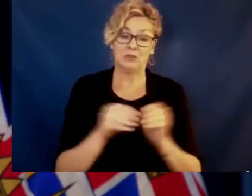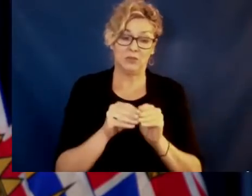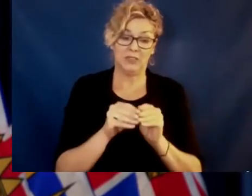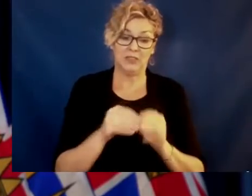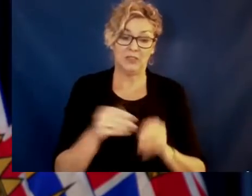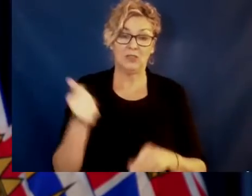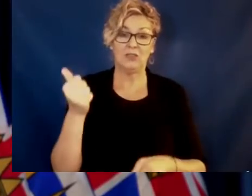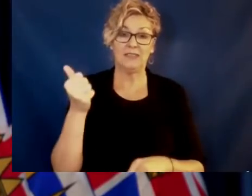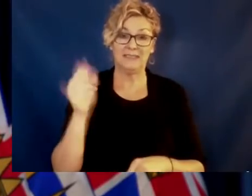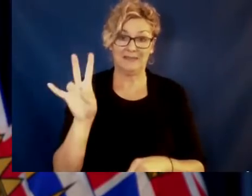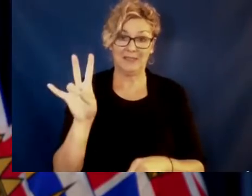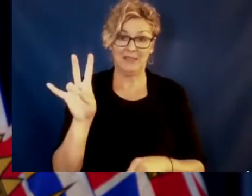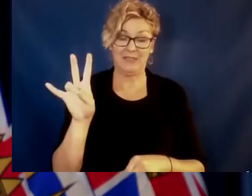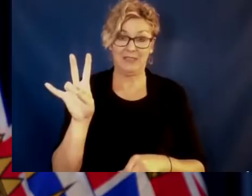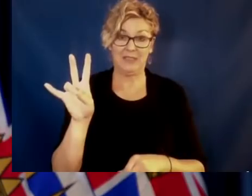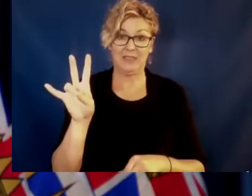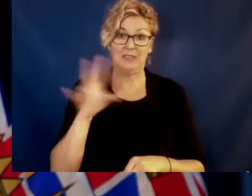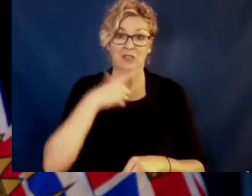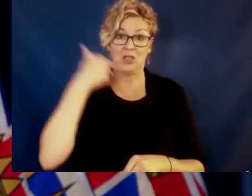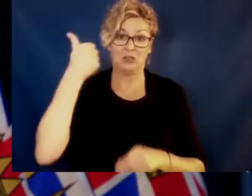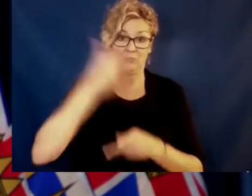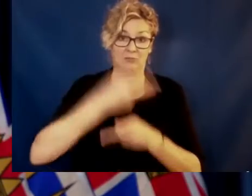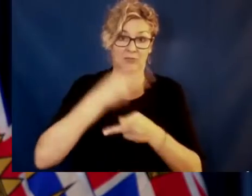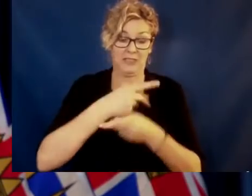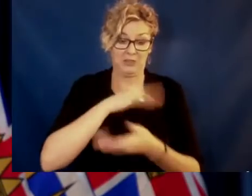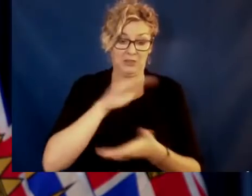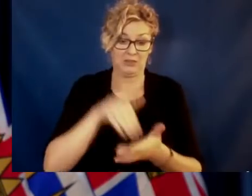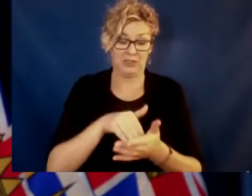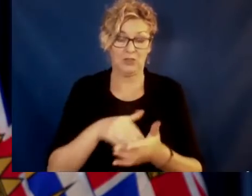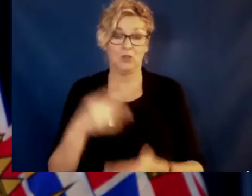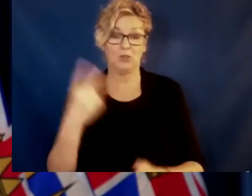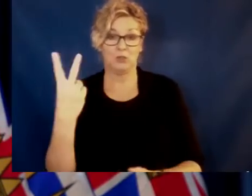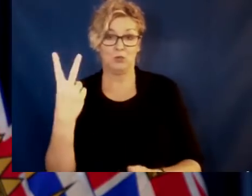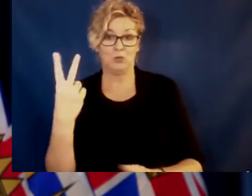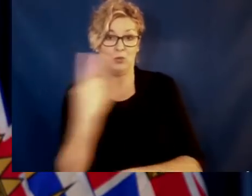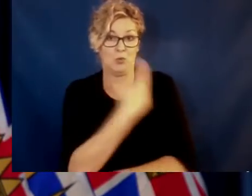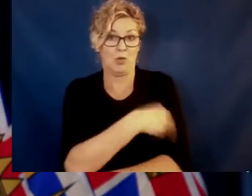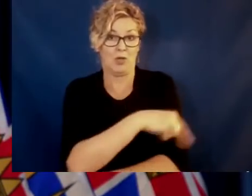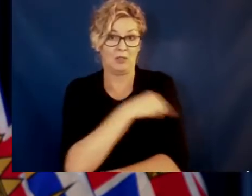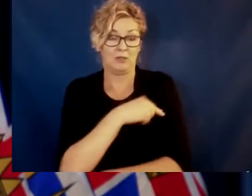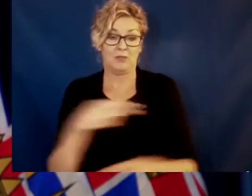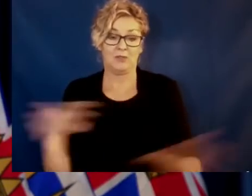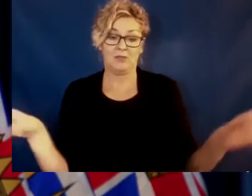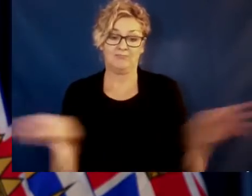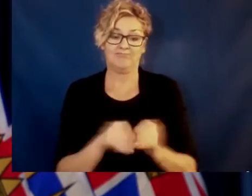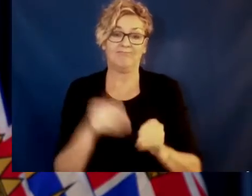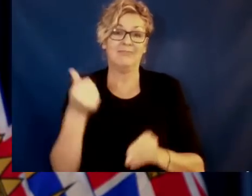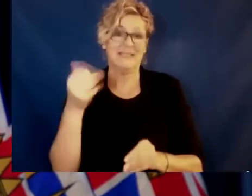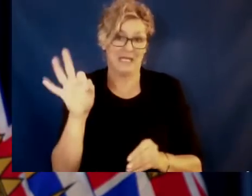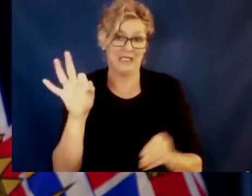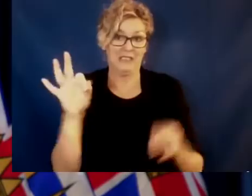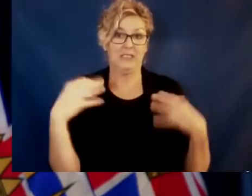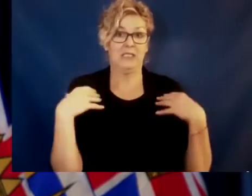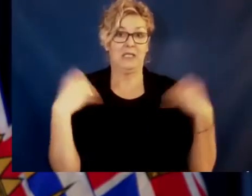facility, are on site and conducting contact tracing and making sure that the procedures are put in place